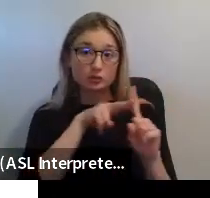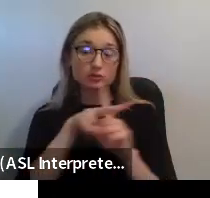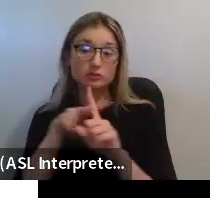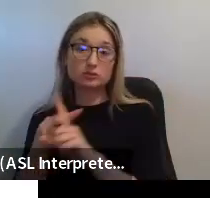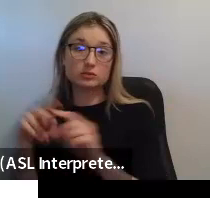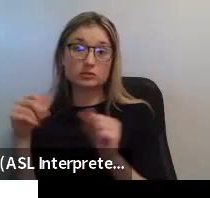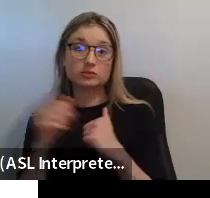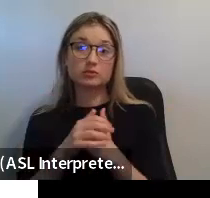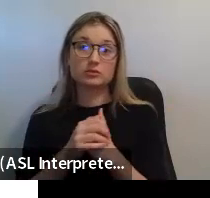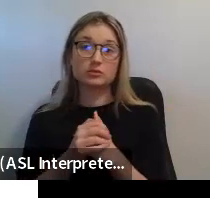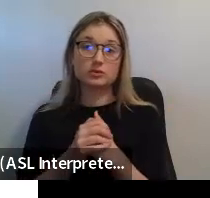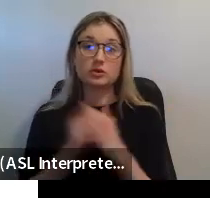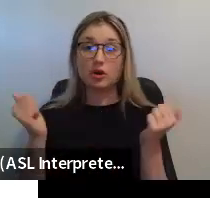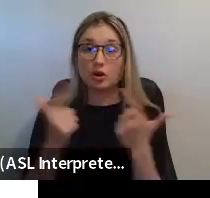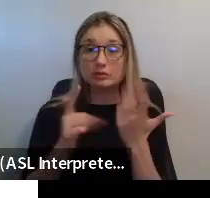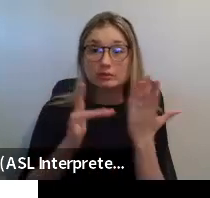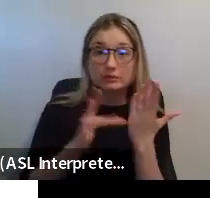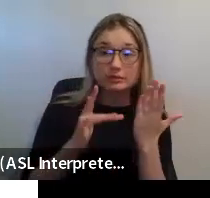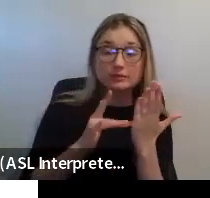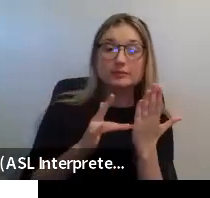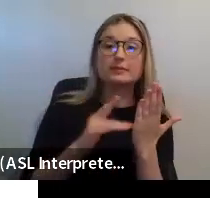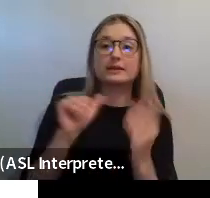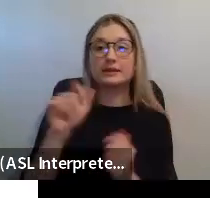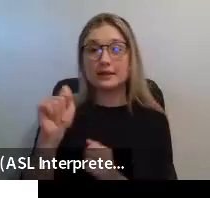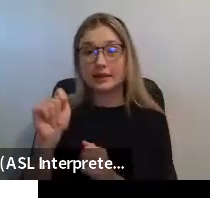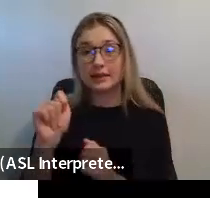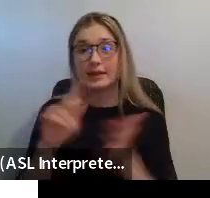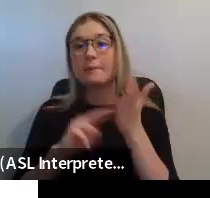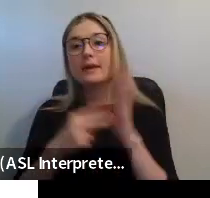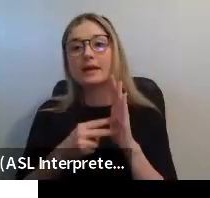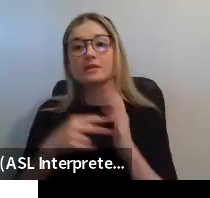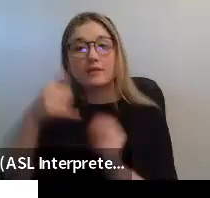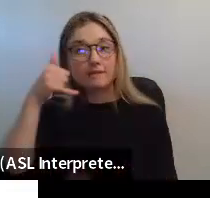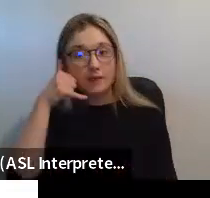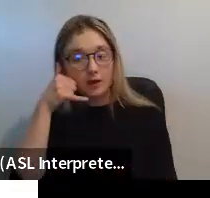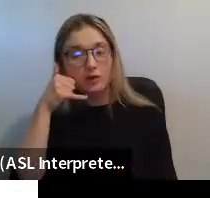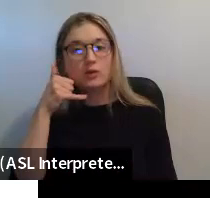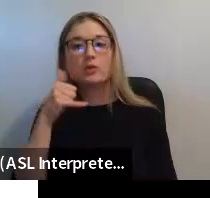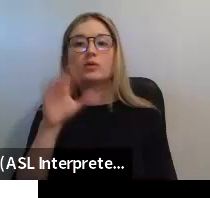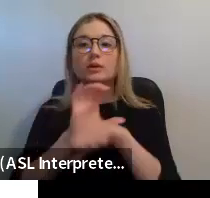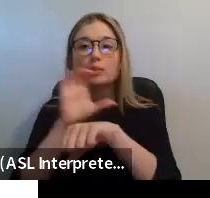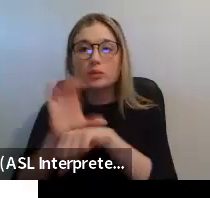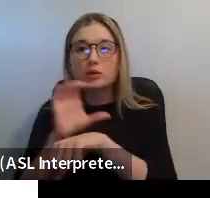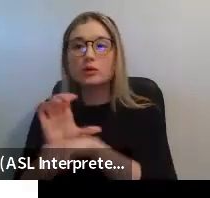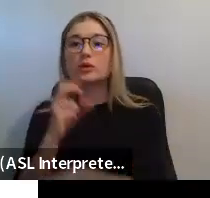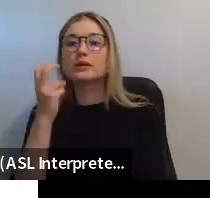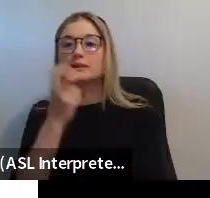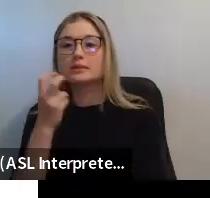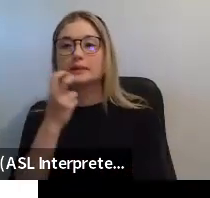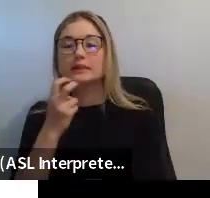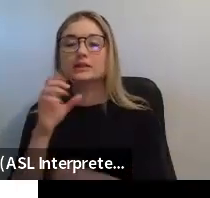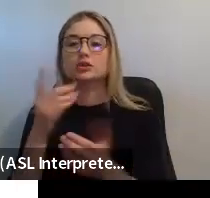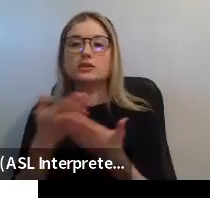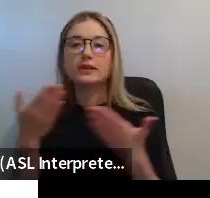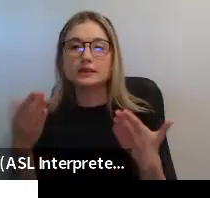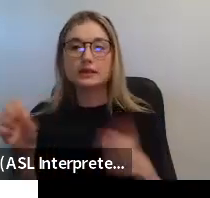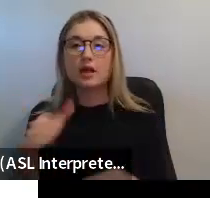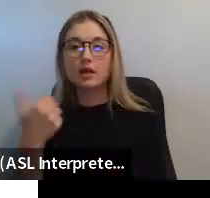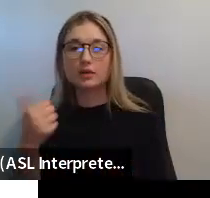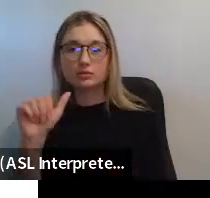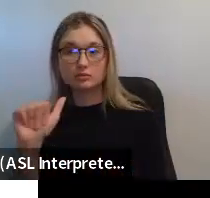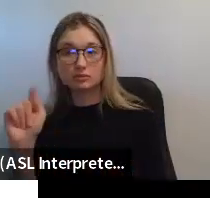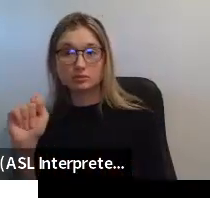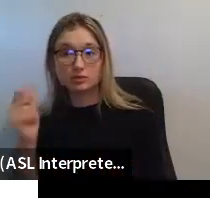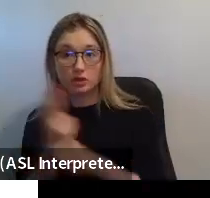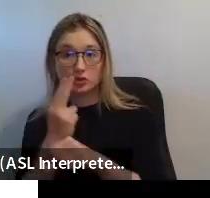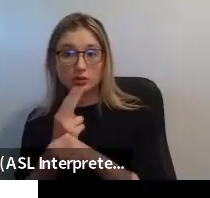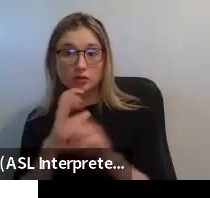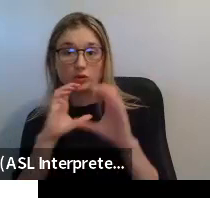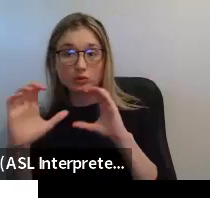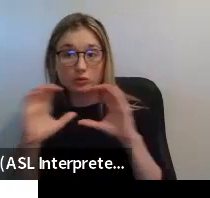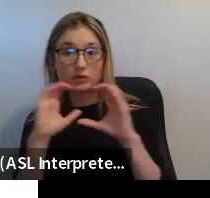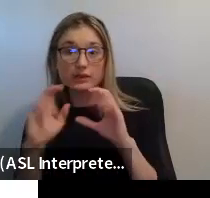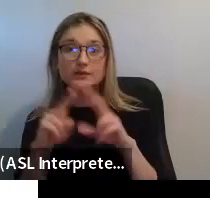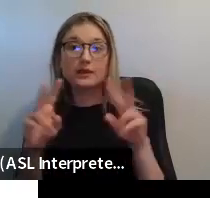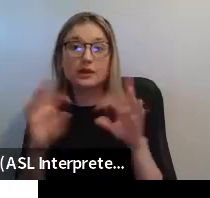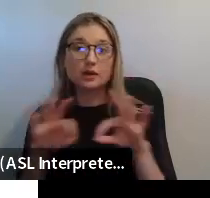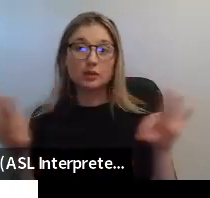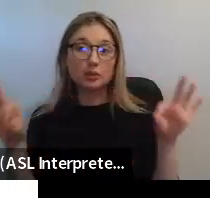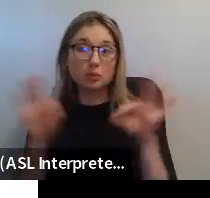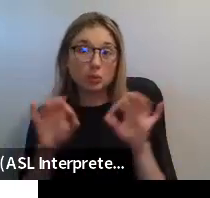So that includes cell phones, computers, any other system devices so that includes cell phones, computers, any speech generated devices, any other assistive devices use for communication.